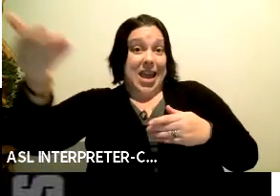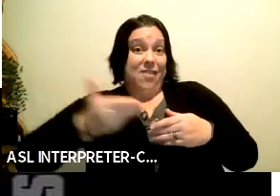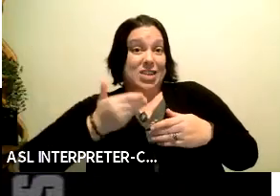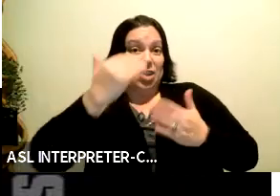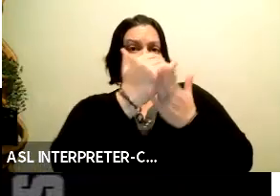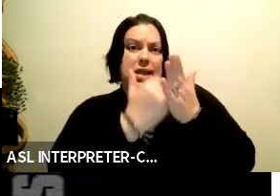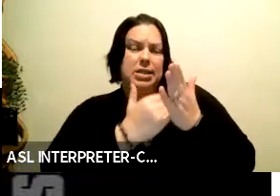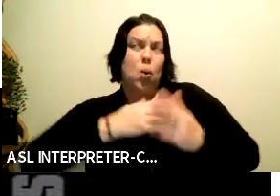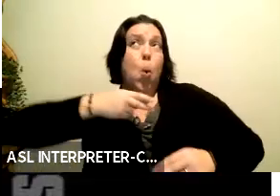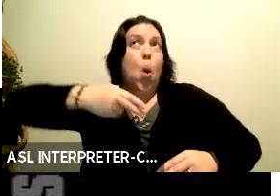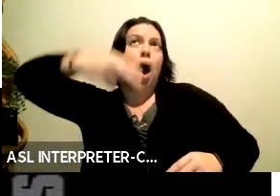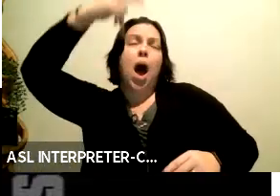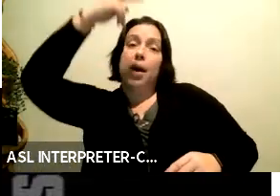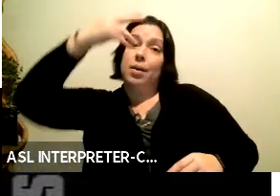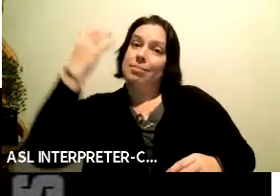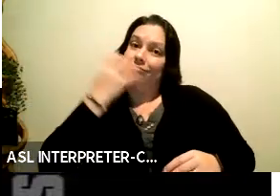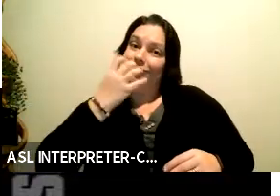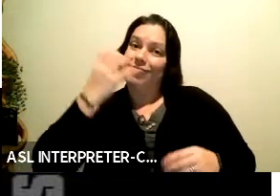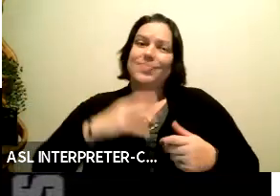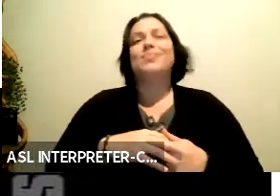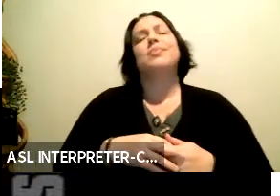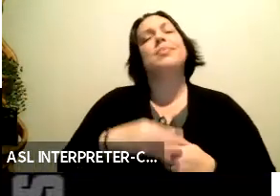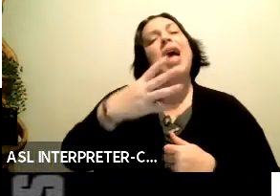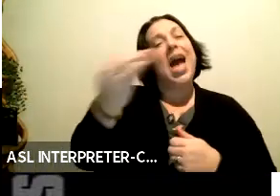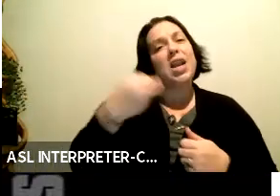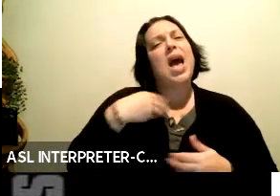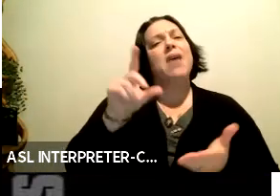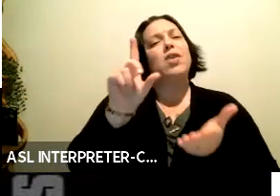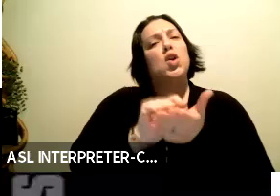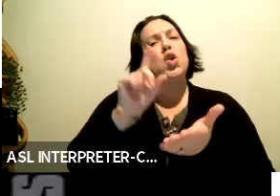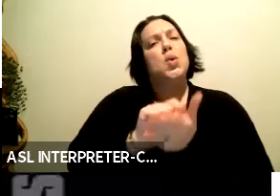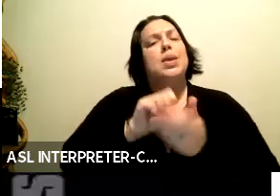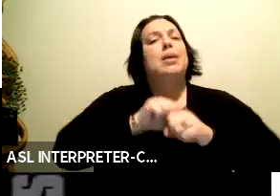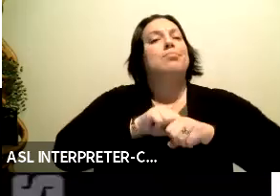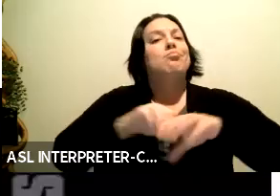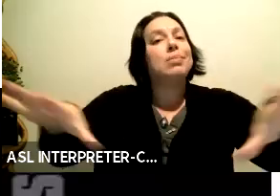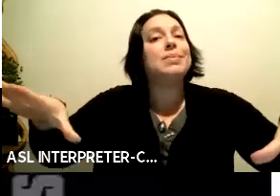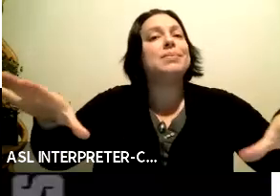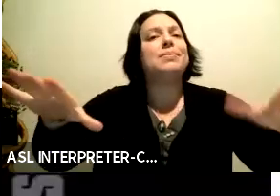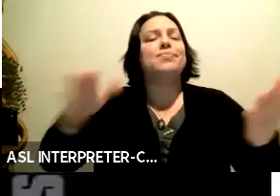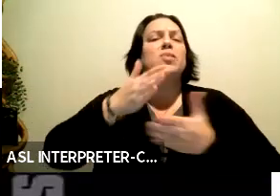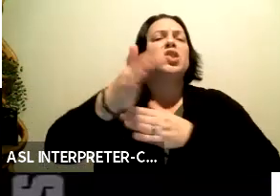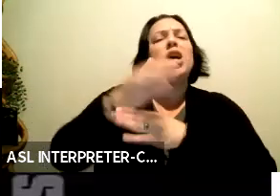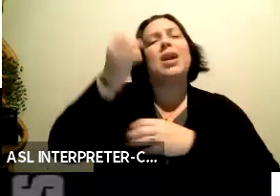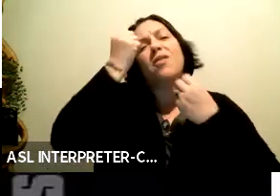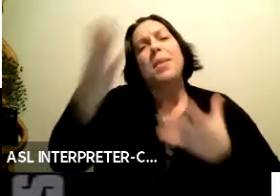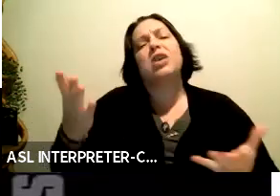Way higher. And there's a newsletter distributed to share information, to share resources in